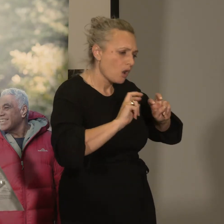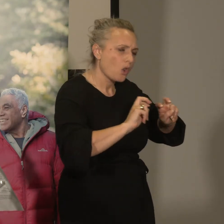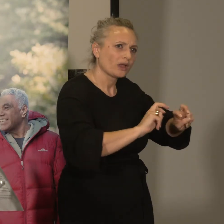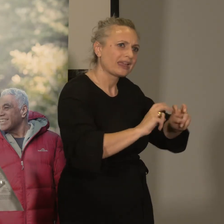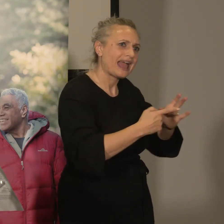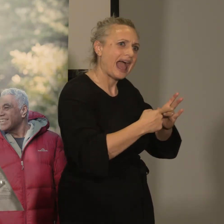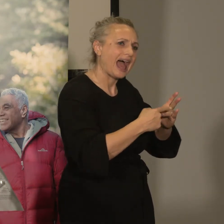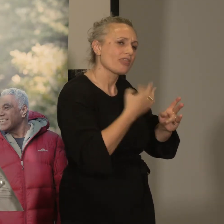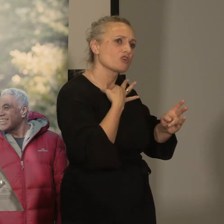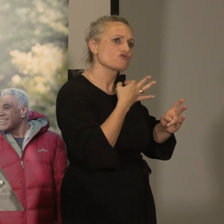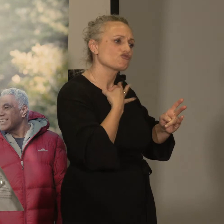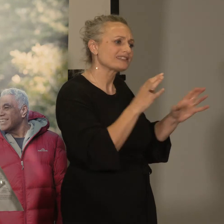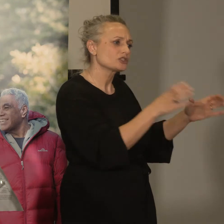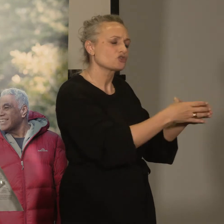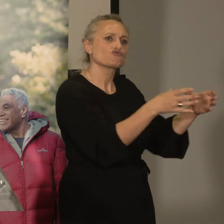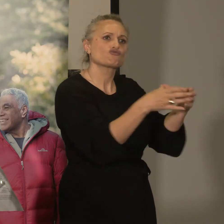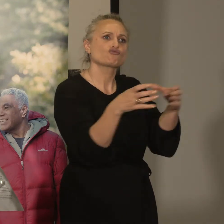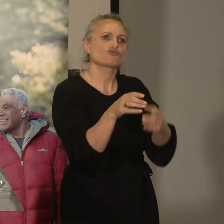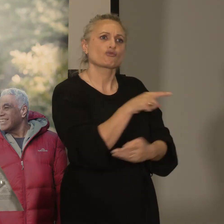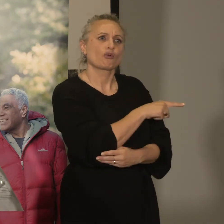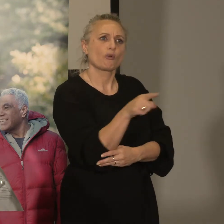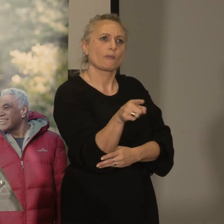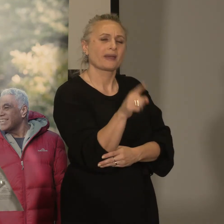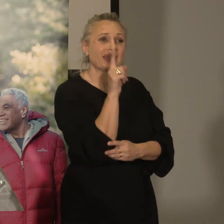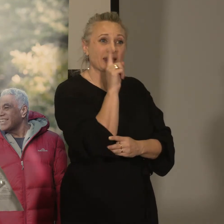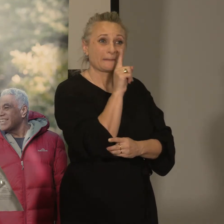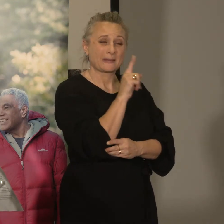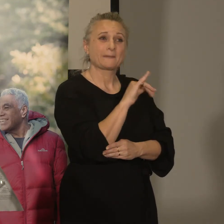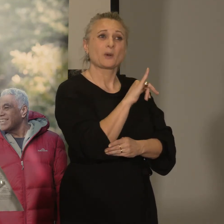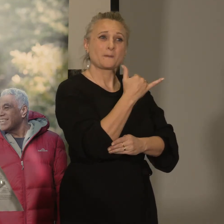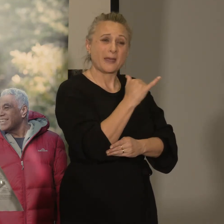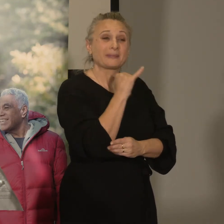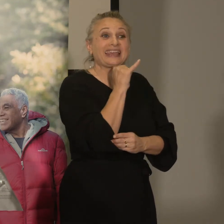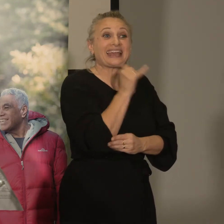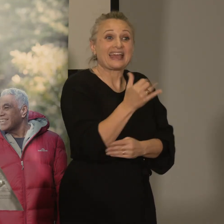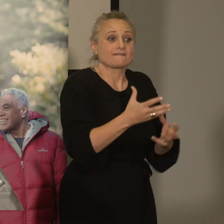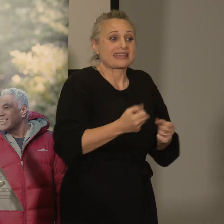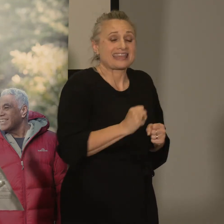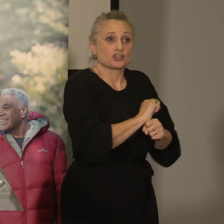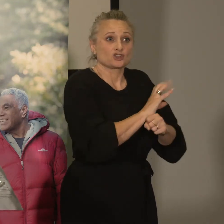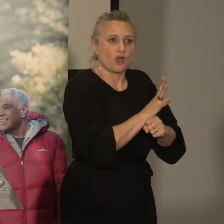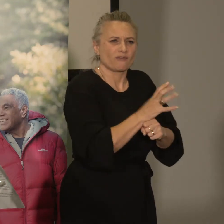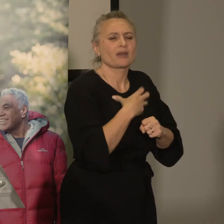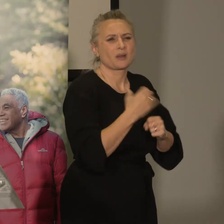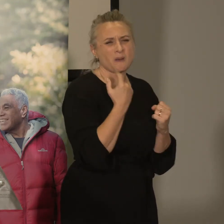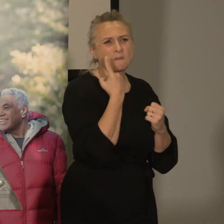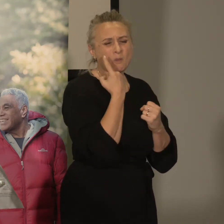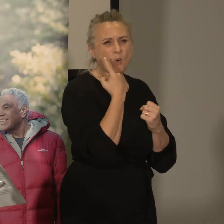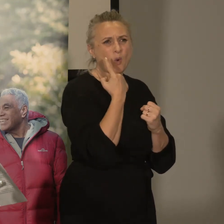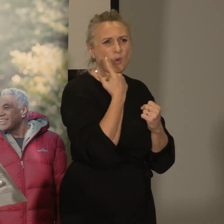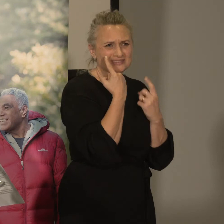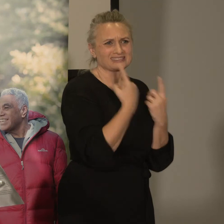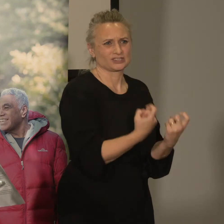closely at some of the other risk groups and those who may